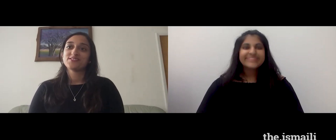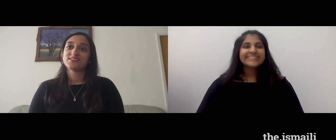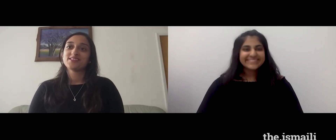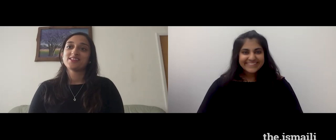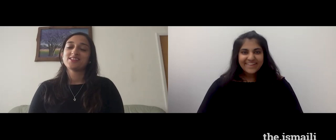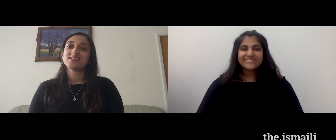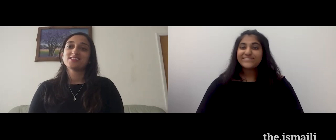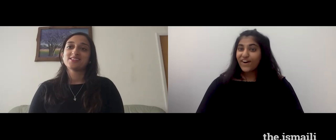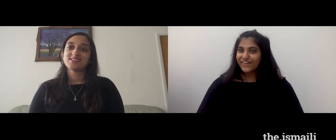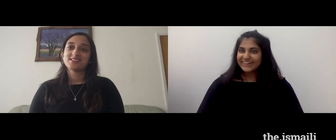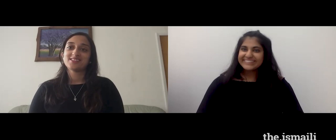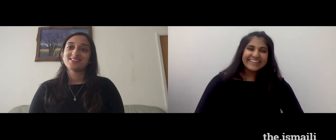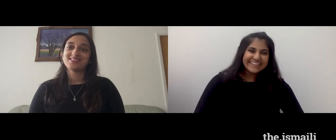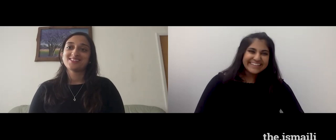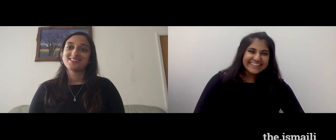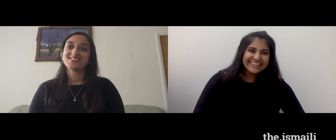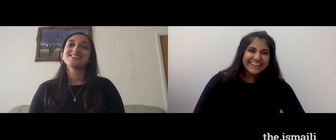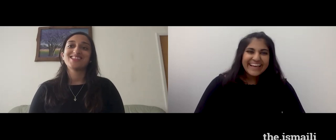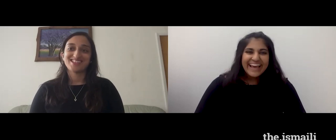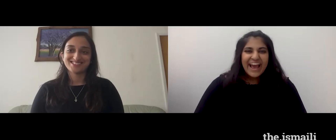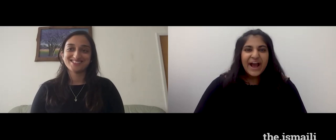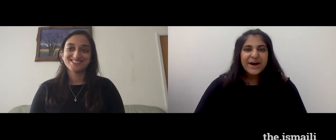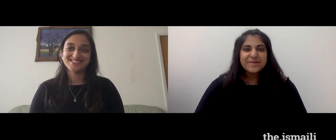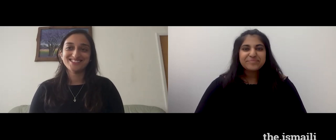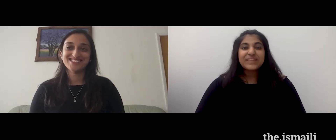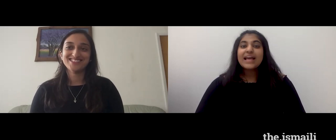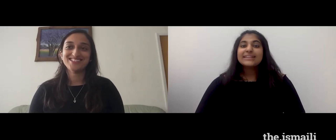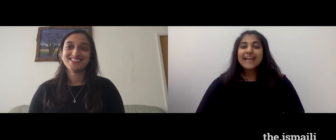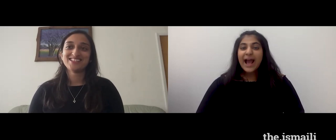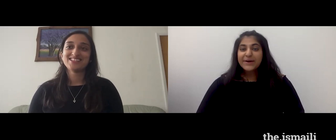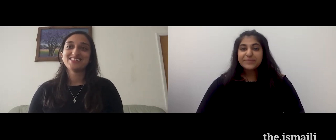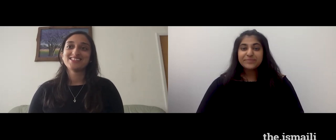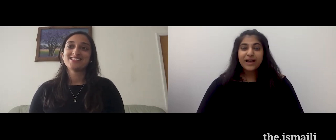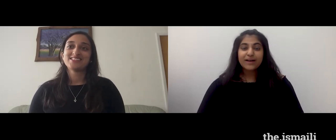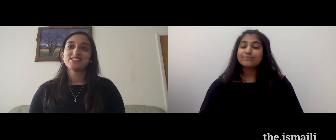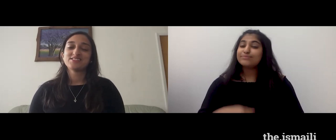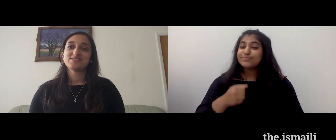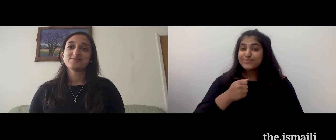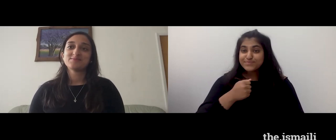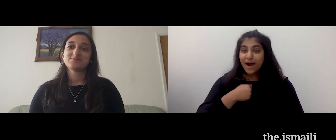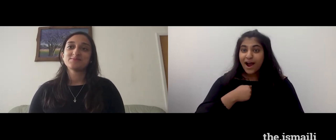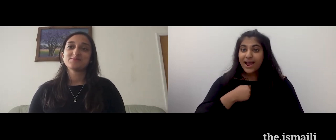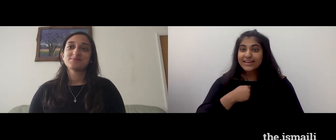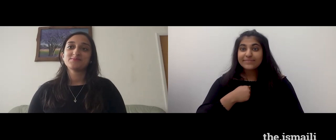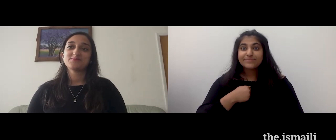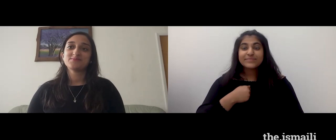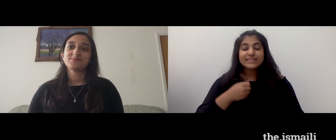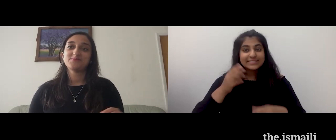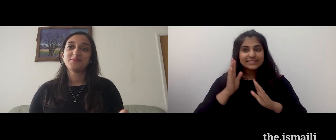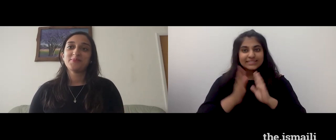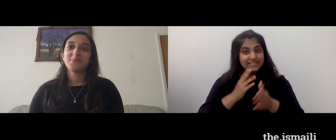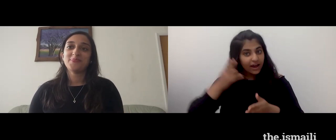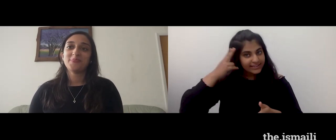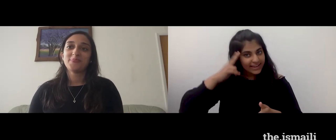"Farah" And now my sign name